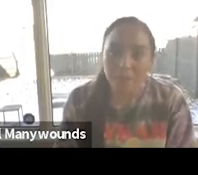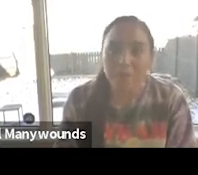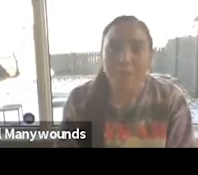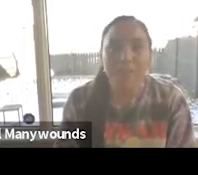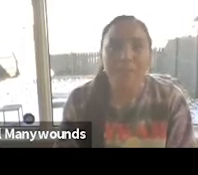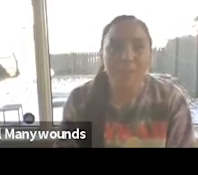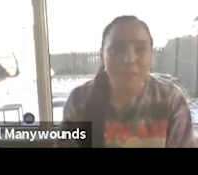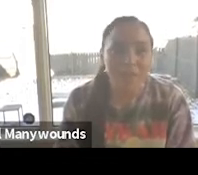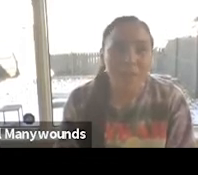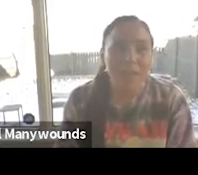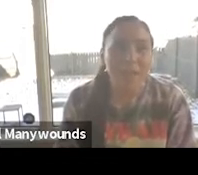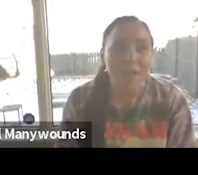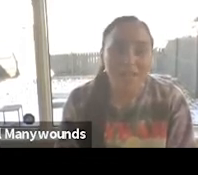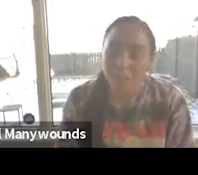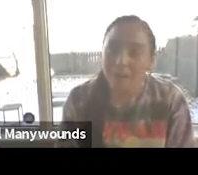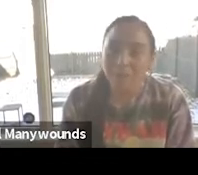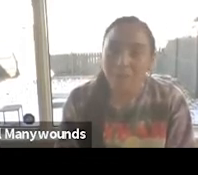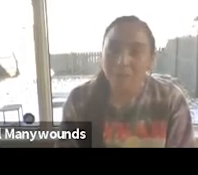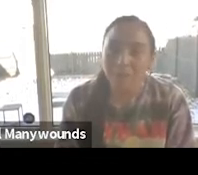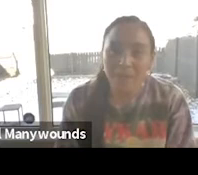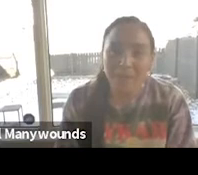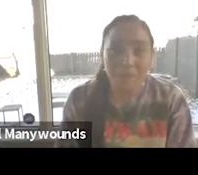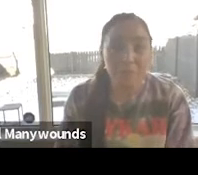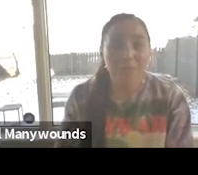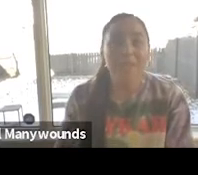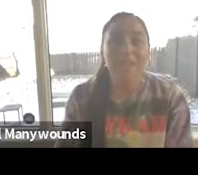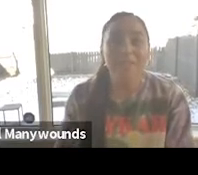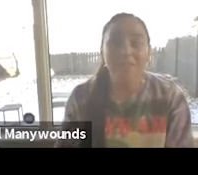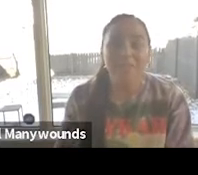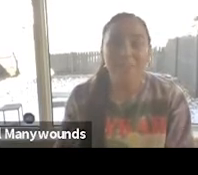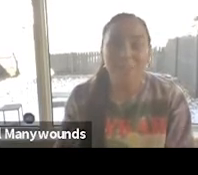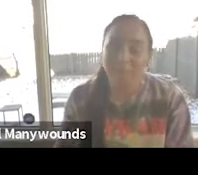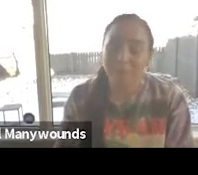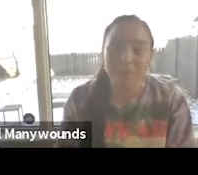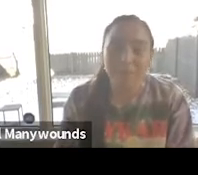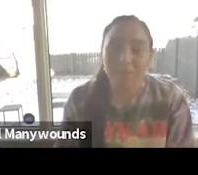process. It's because it's a platform that for me as an Indigenous woman that I feel is